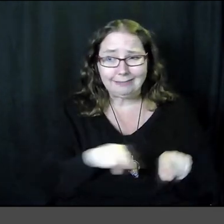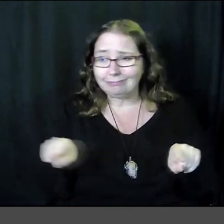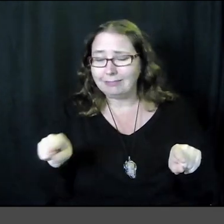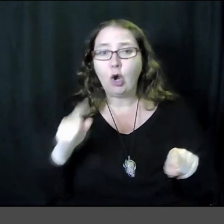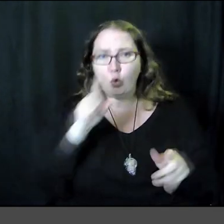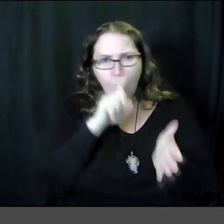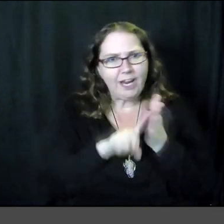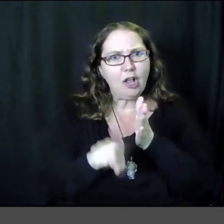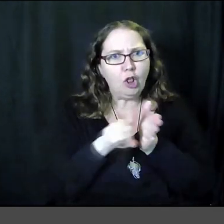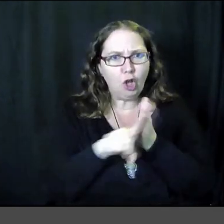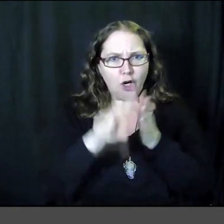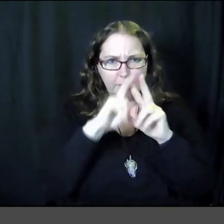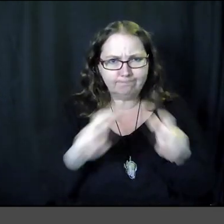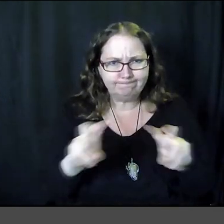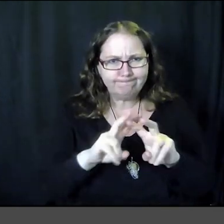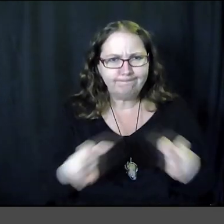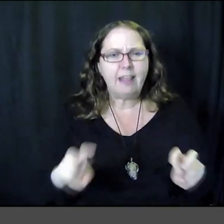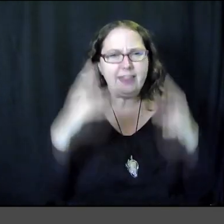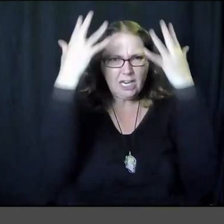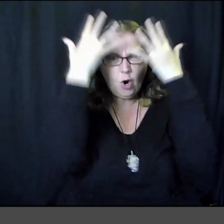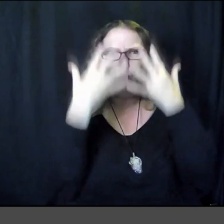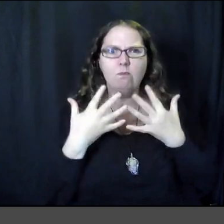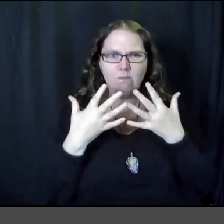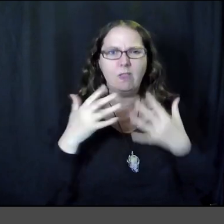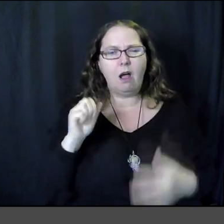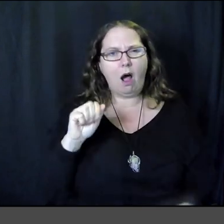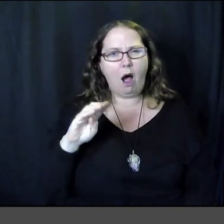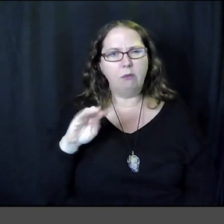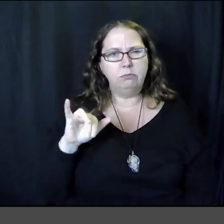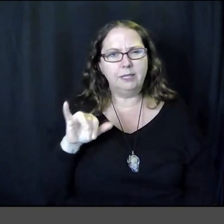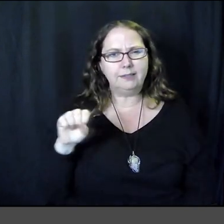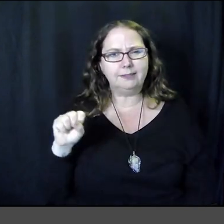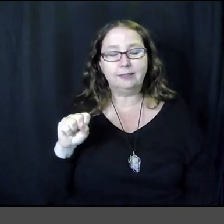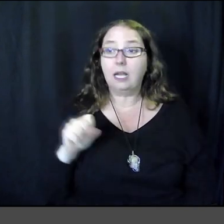BUT THEN WE SEE THE INCREDIBLE STRENGTH GROWING OUT OF THAT DARKNESS,